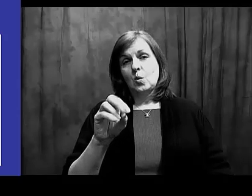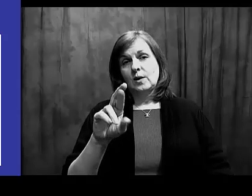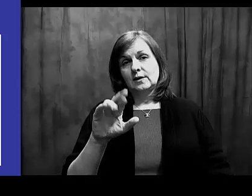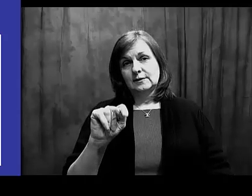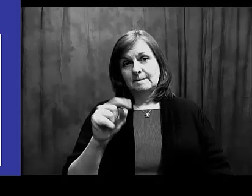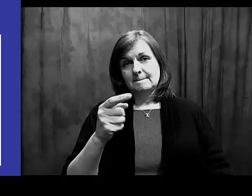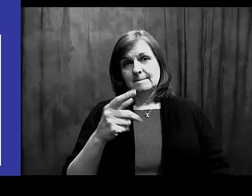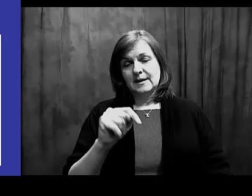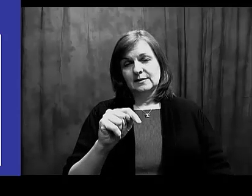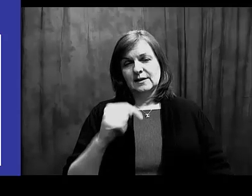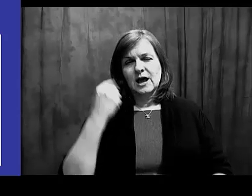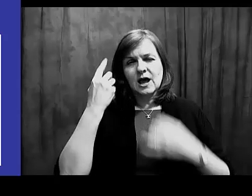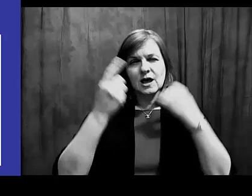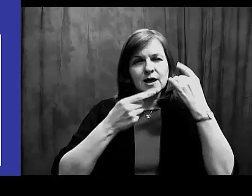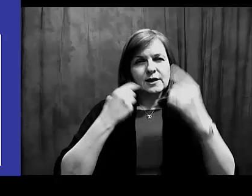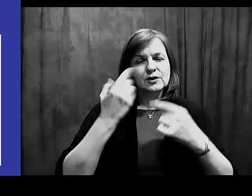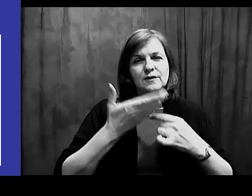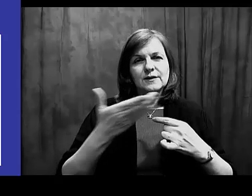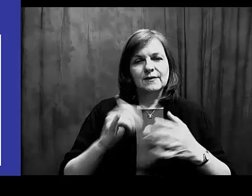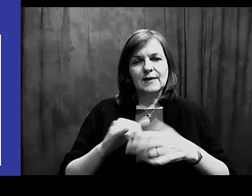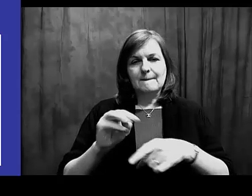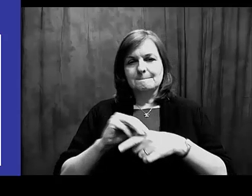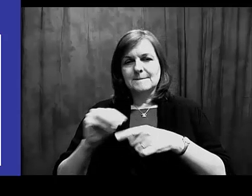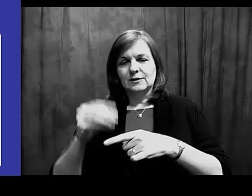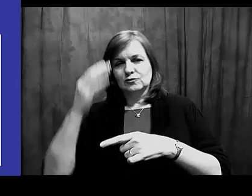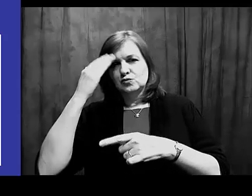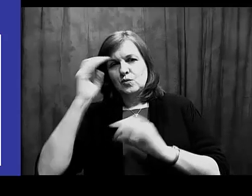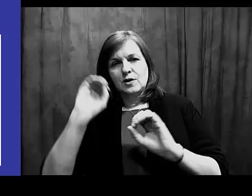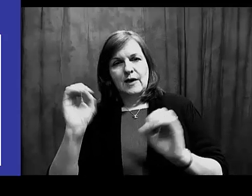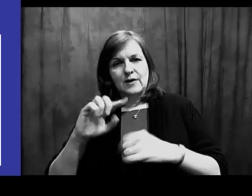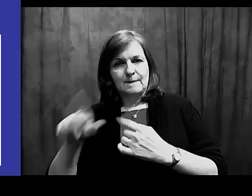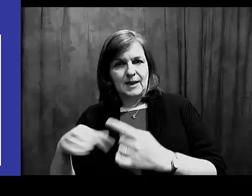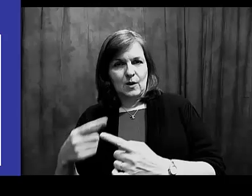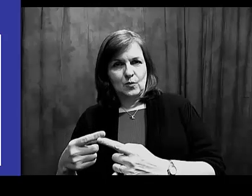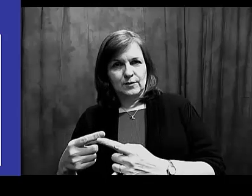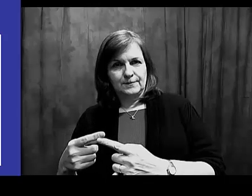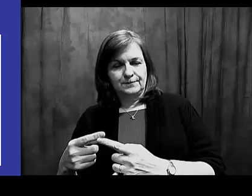actually considers something that Mendel didn't have any idea about